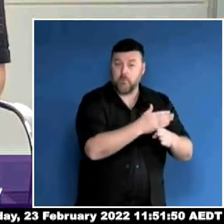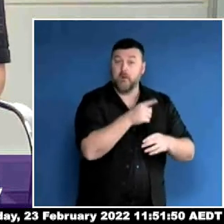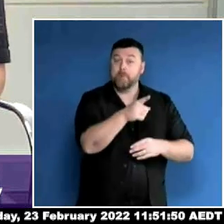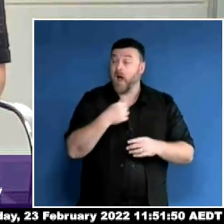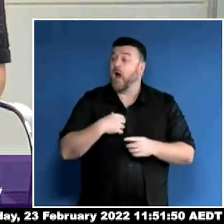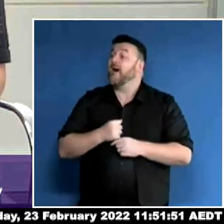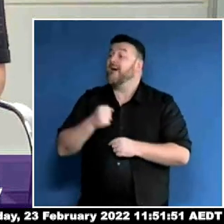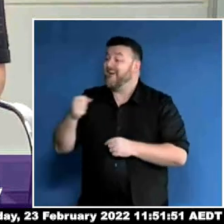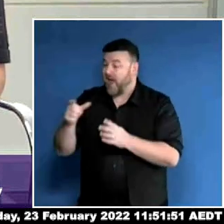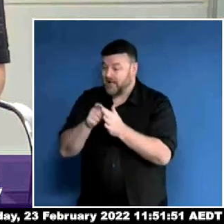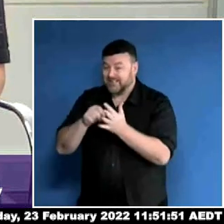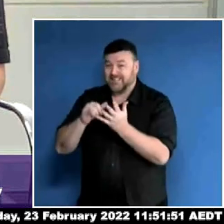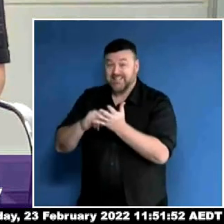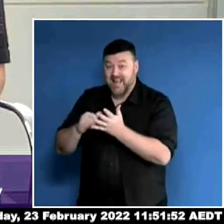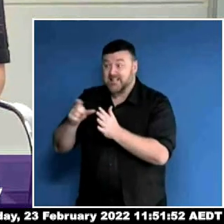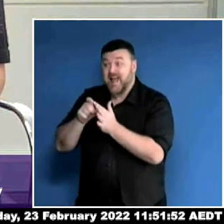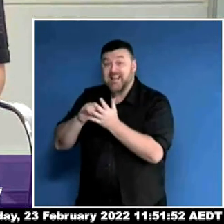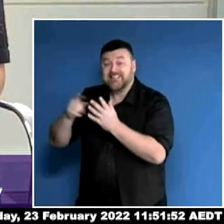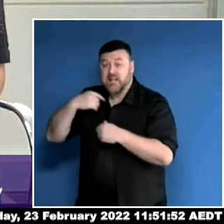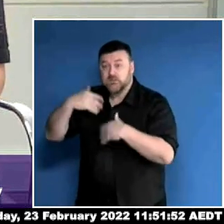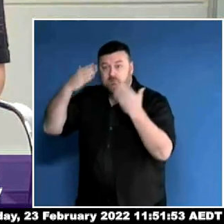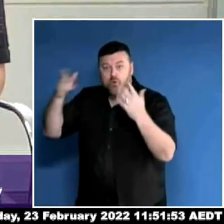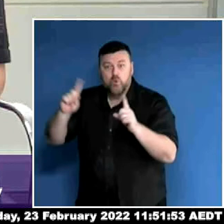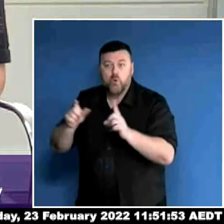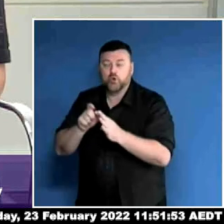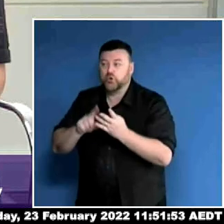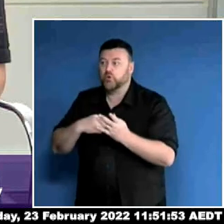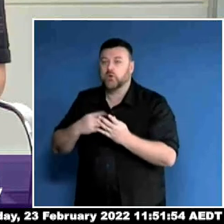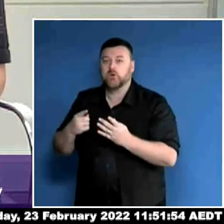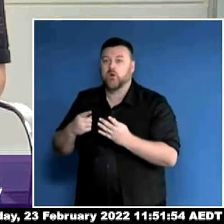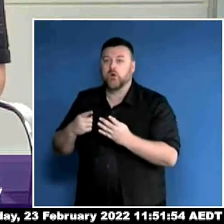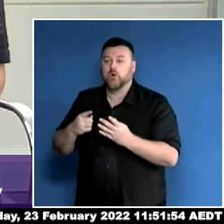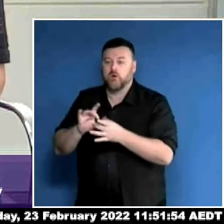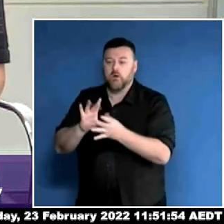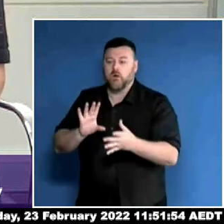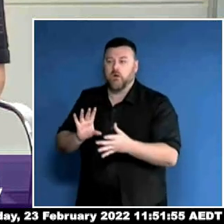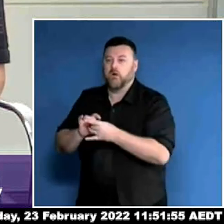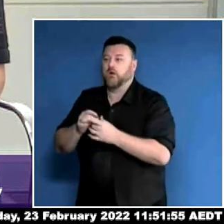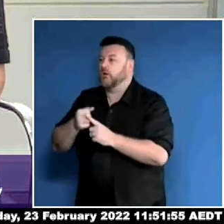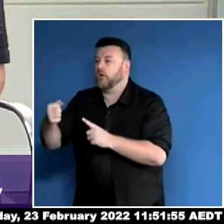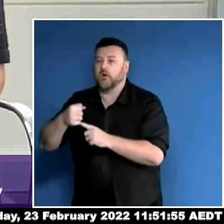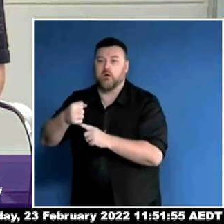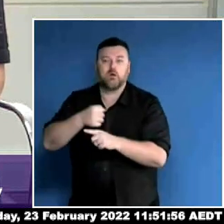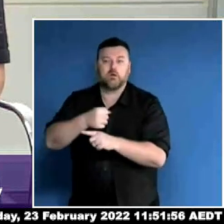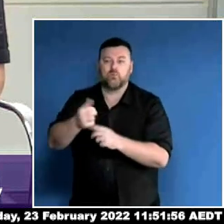vernacular. And the impact that we have heard is just frustration, disappointment,